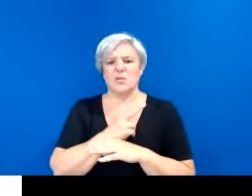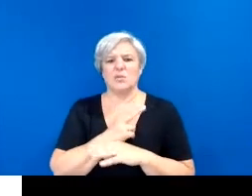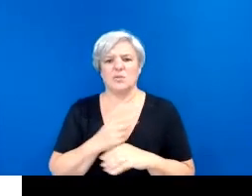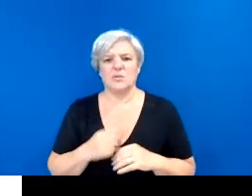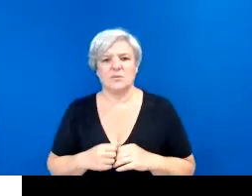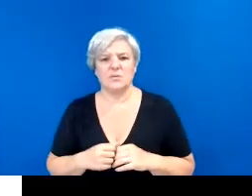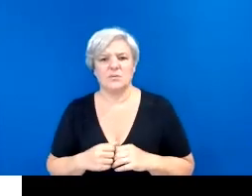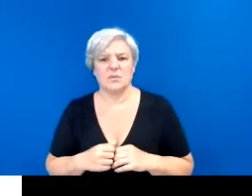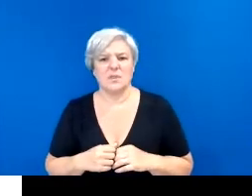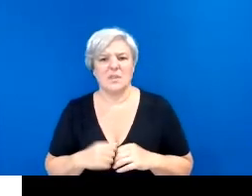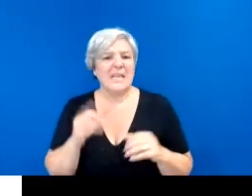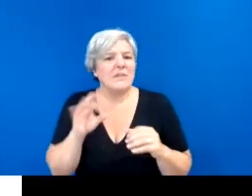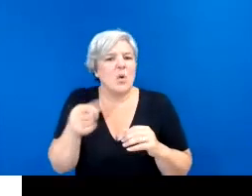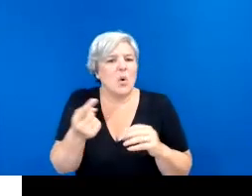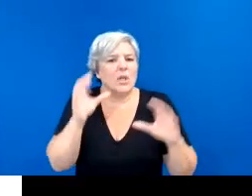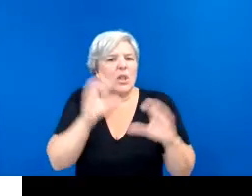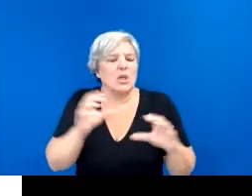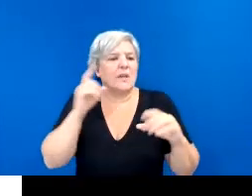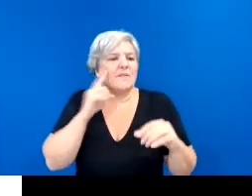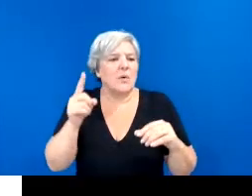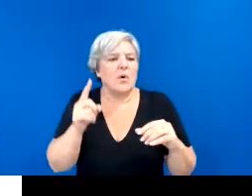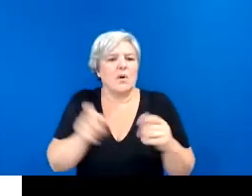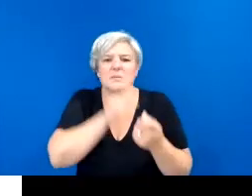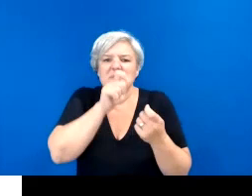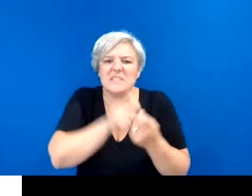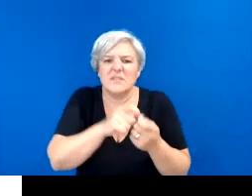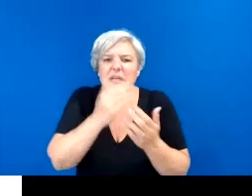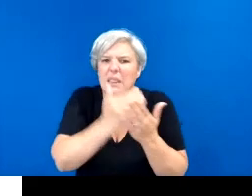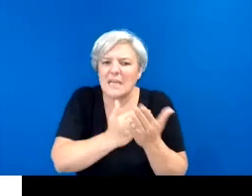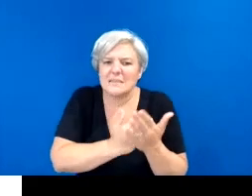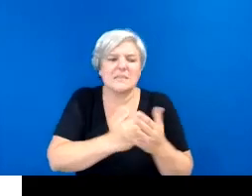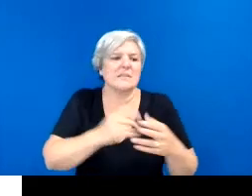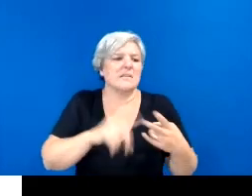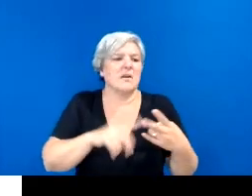if you're just looking for something for a particular lesson or section,